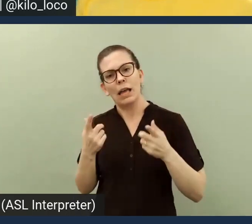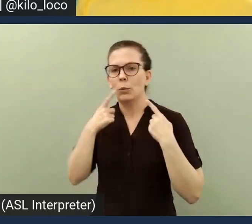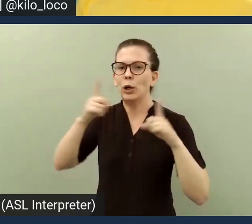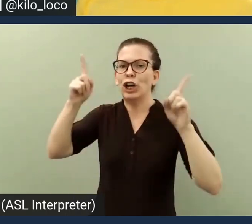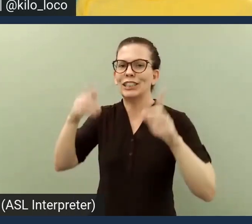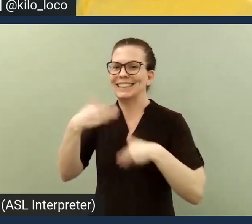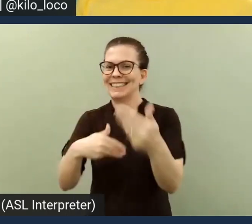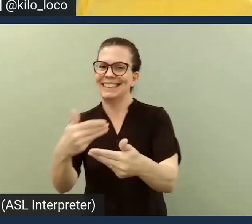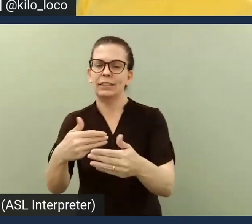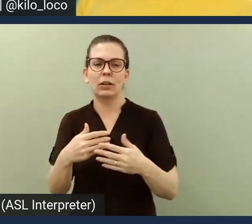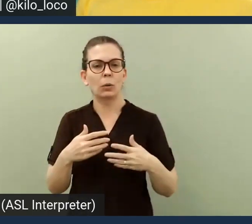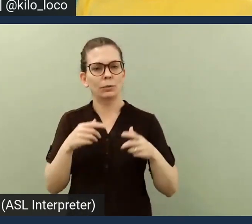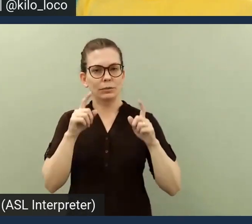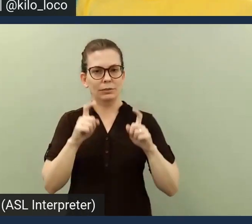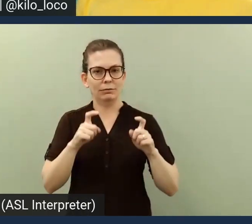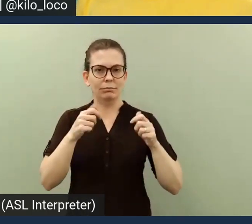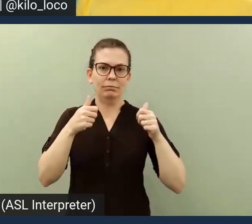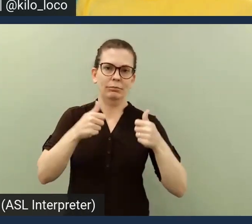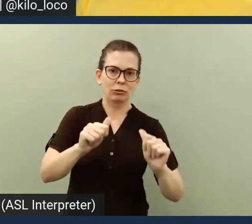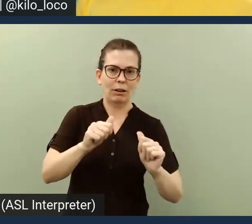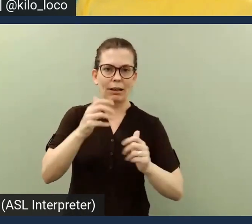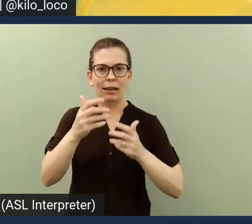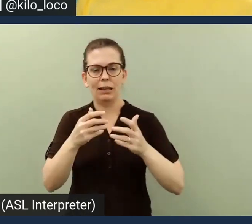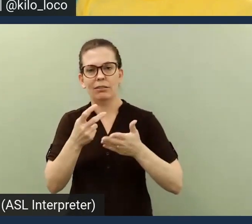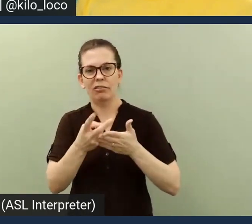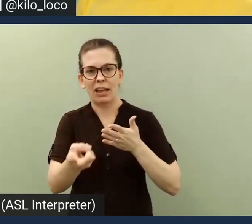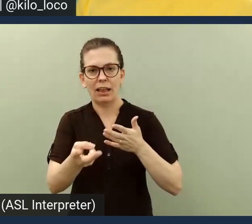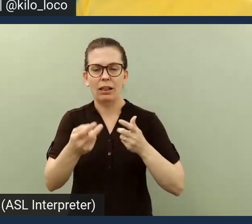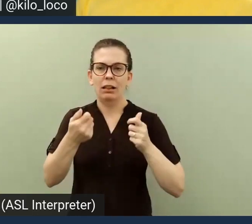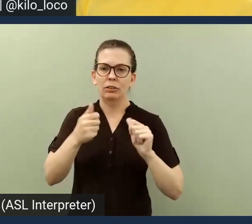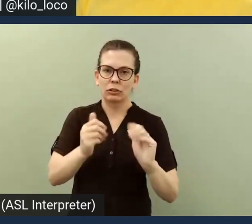You have to try, fail, repeat, try something new,